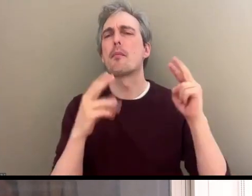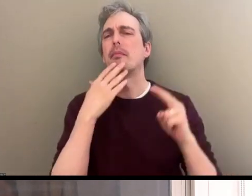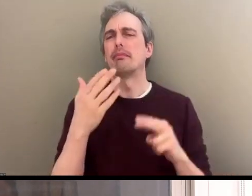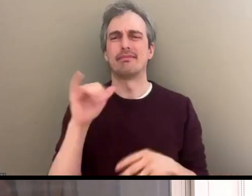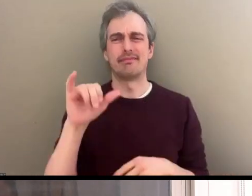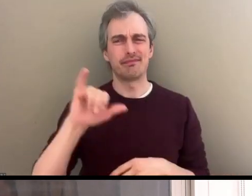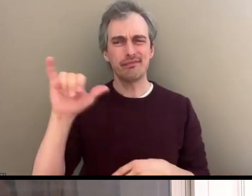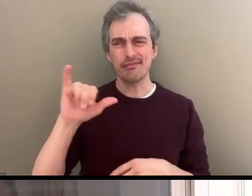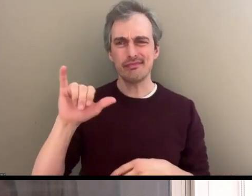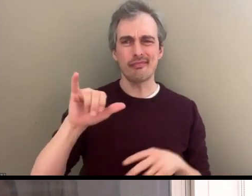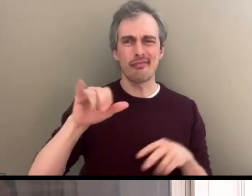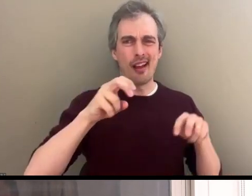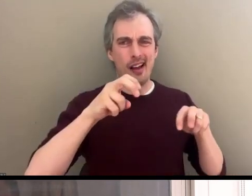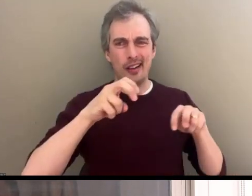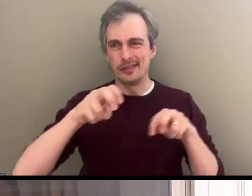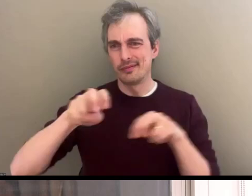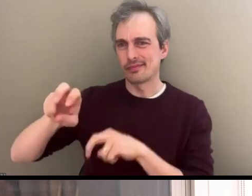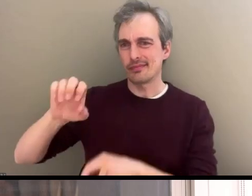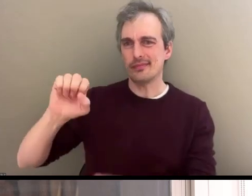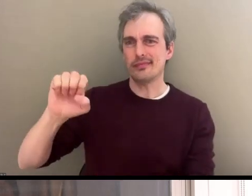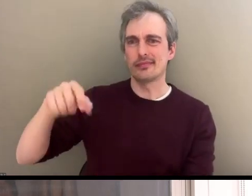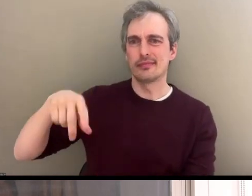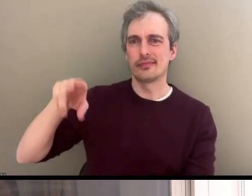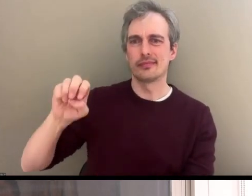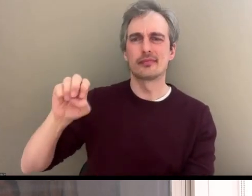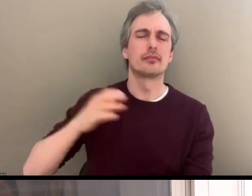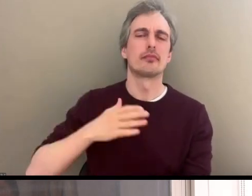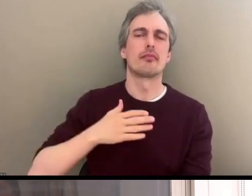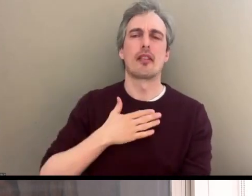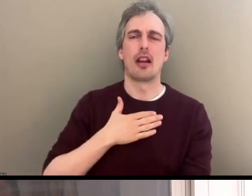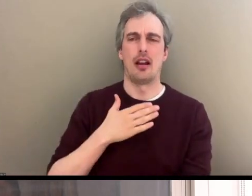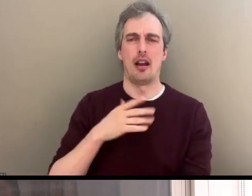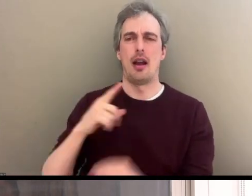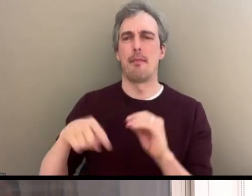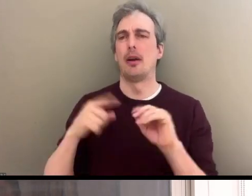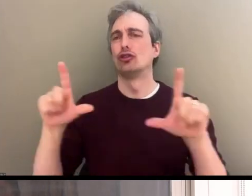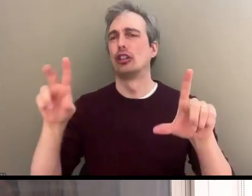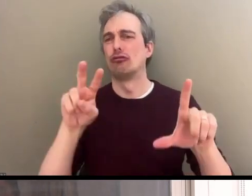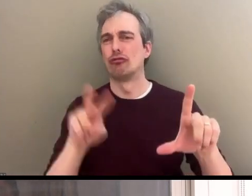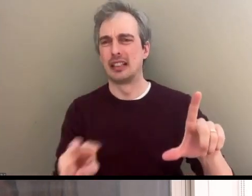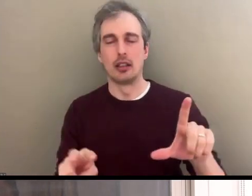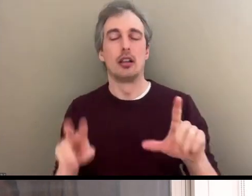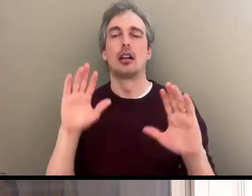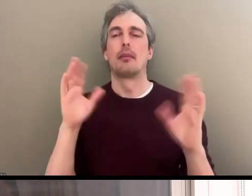My question was also about screen readers versus like using the automated tools